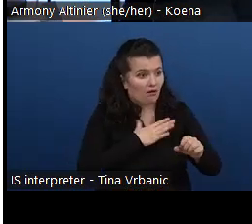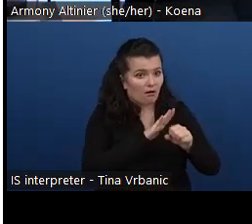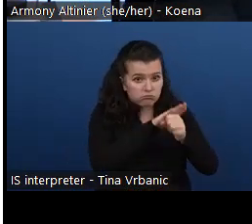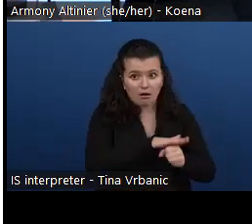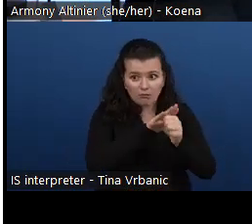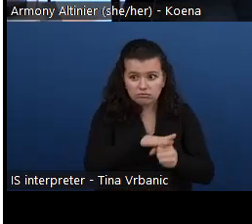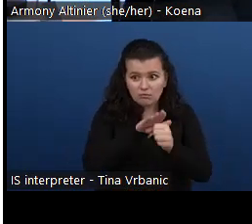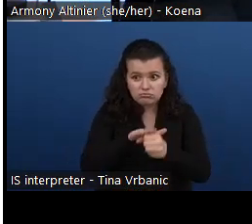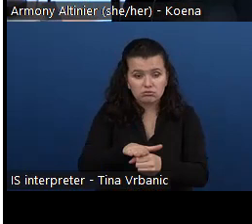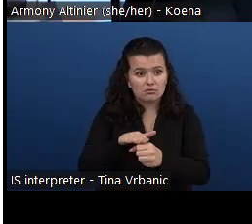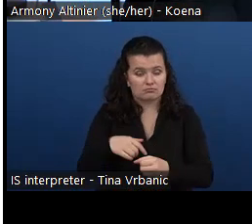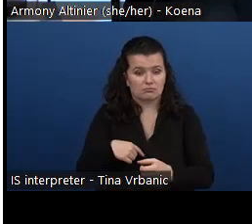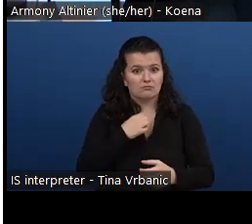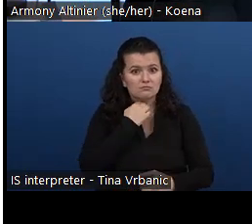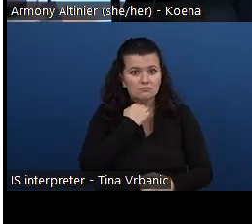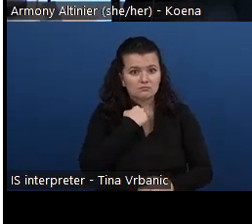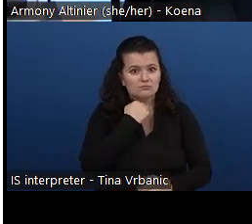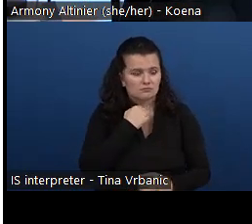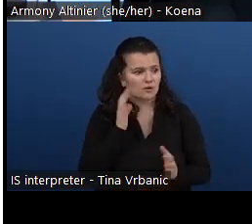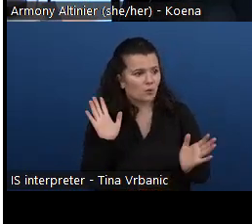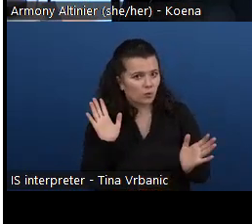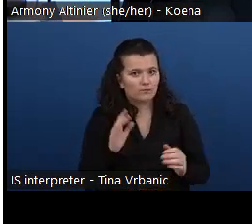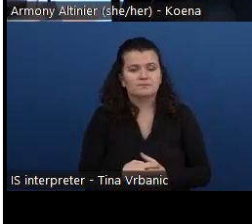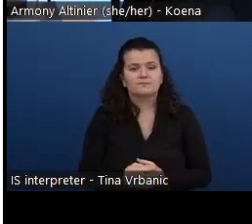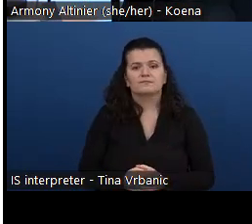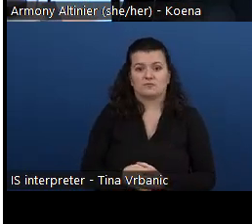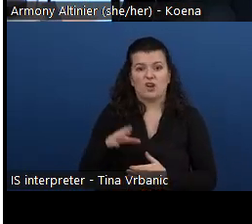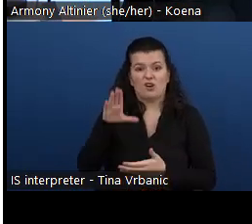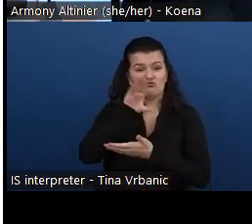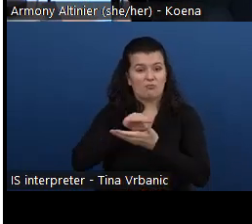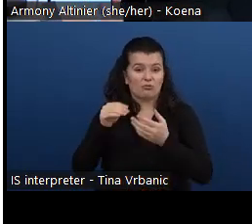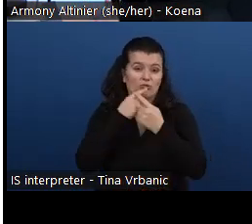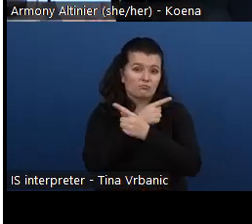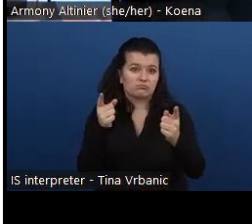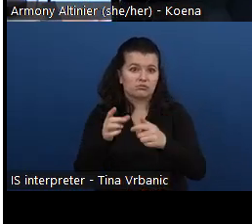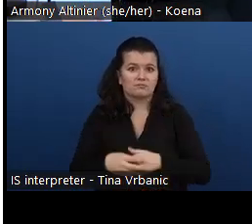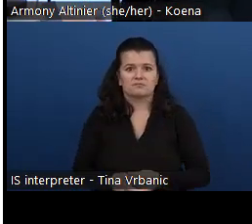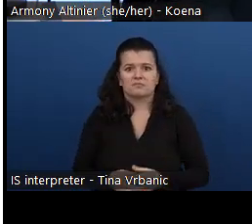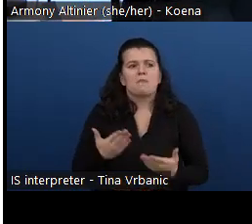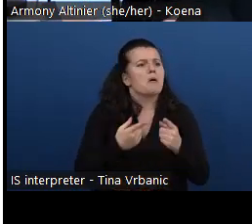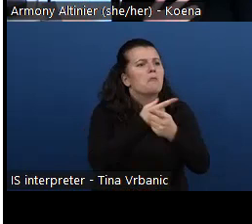Even if maybe you have an image that France is the country of human rights, that's something